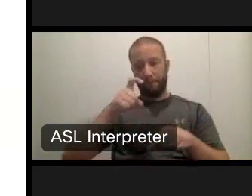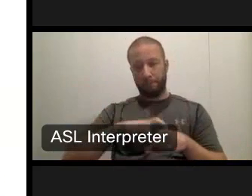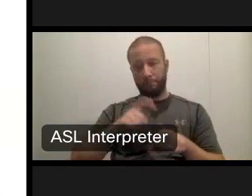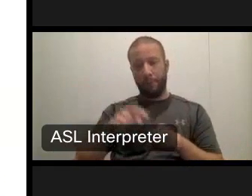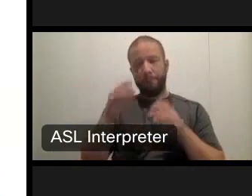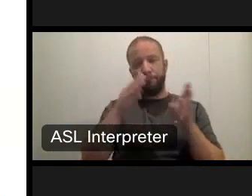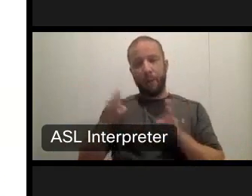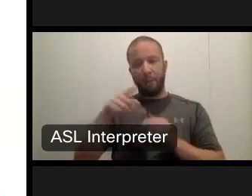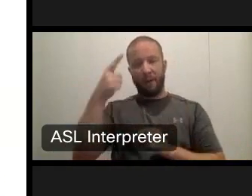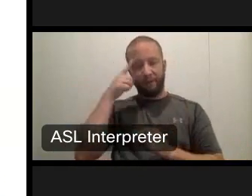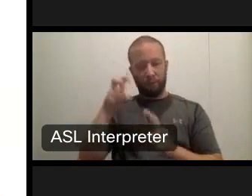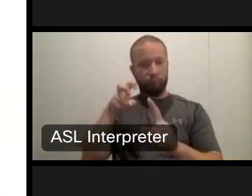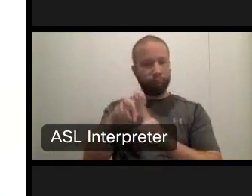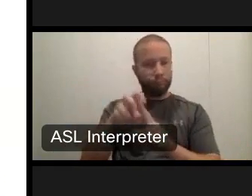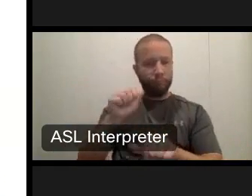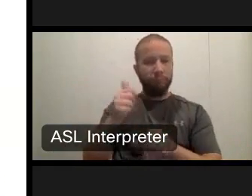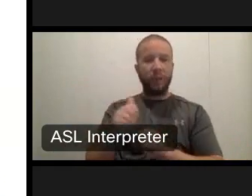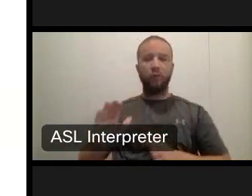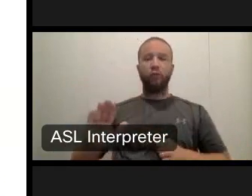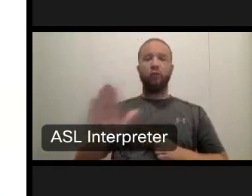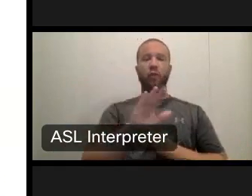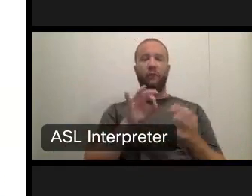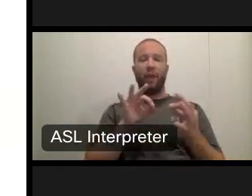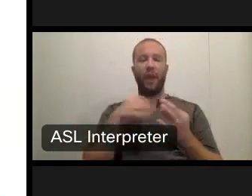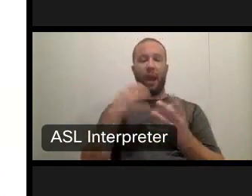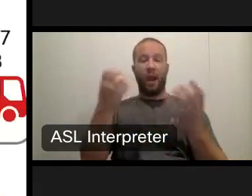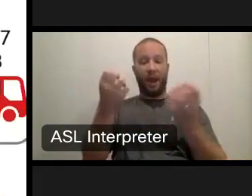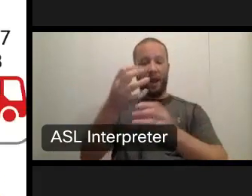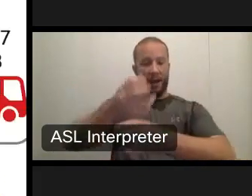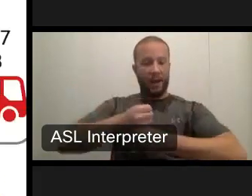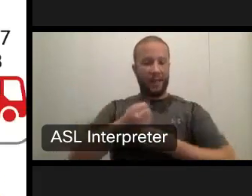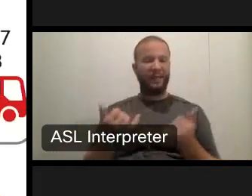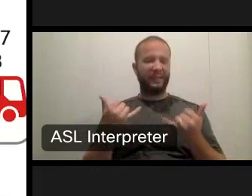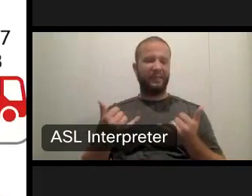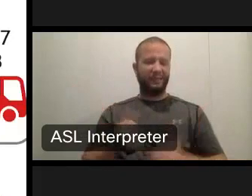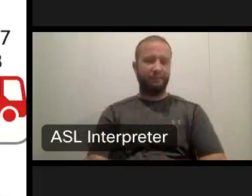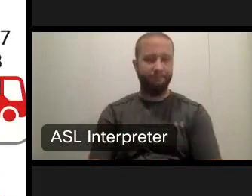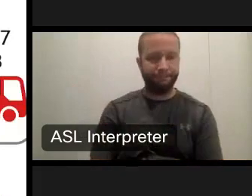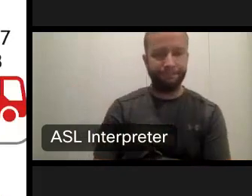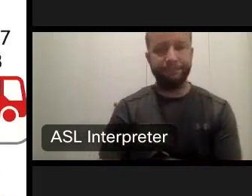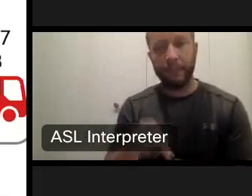for implementation based on the feedback that we received from the public in this slide um